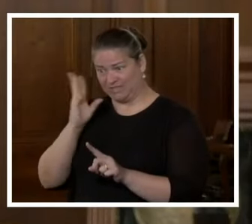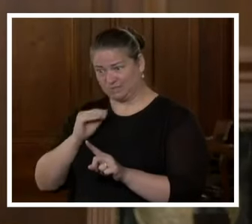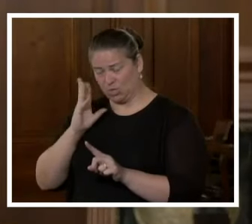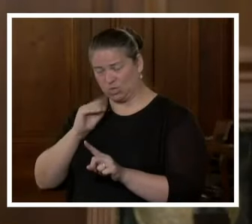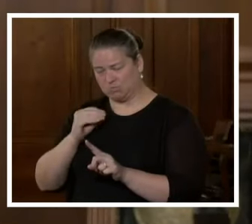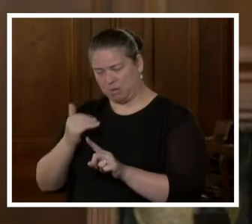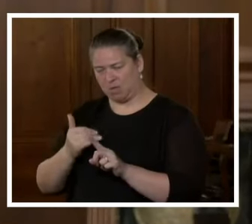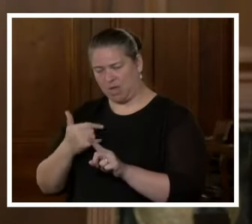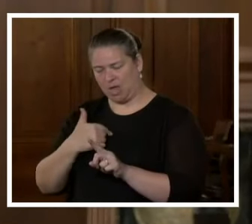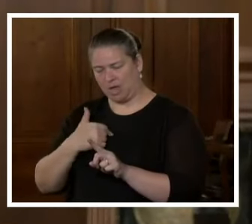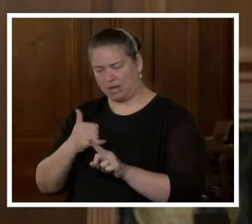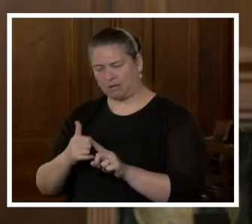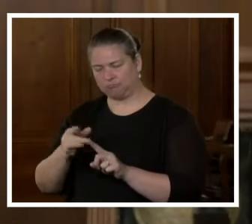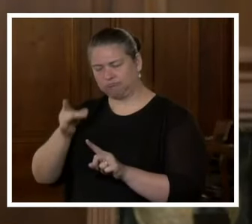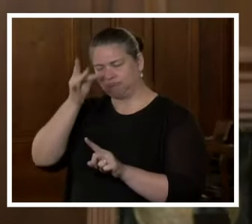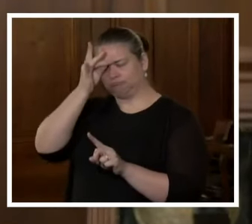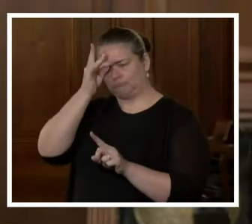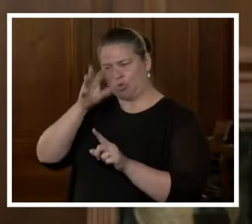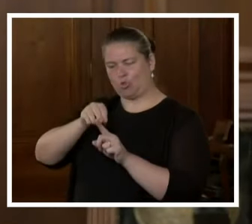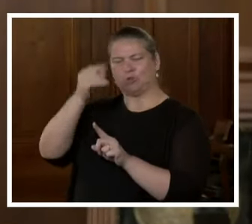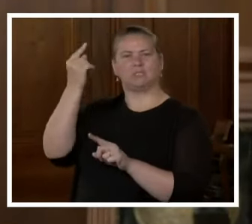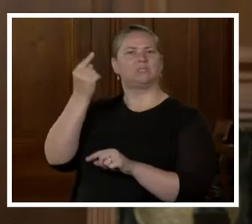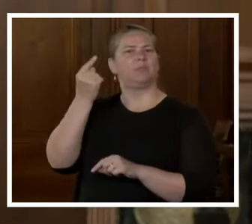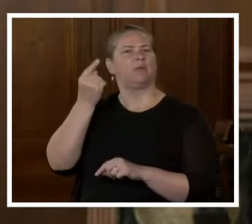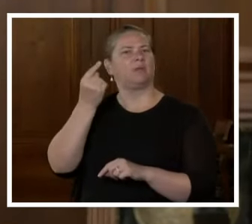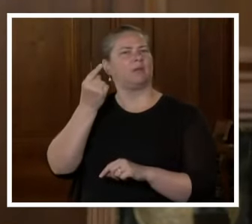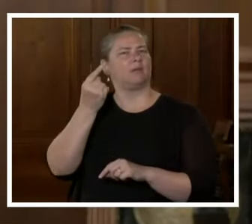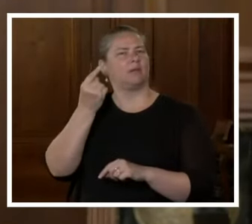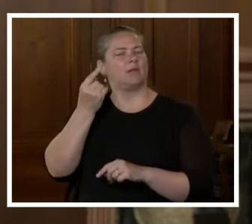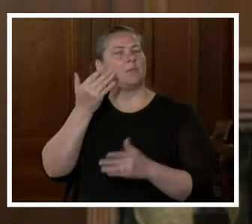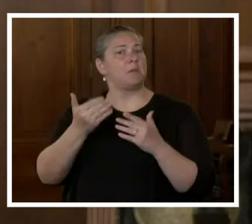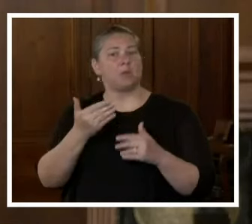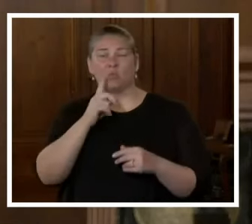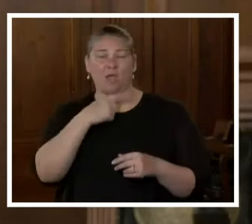SOMETIMES AS GOVERNOR ONE OF THE IMPORTANT THINGS FOR ME TO ADMIT